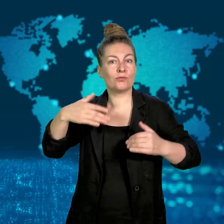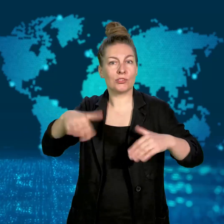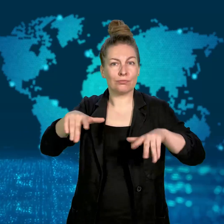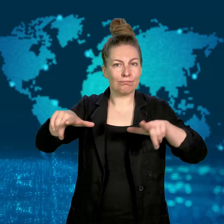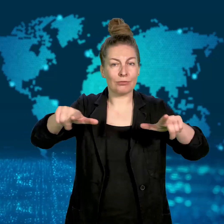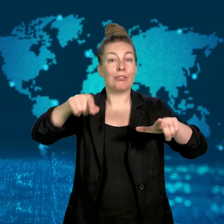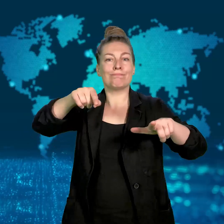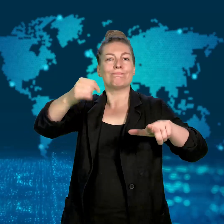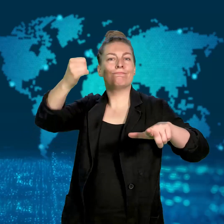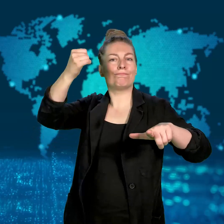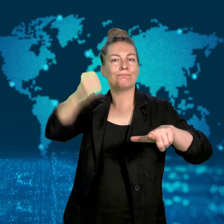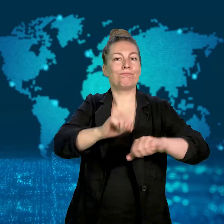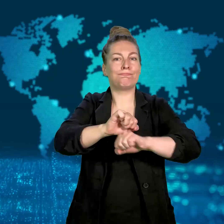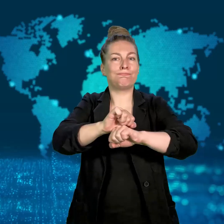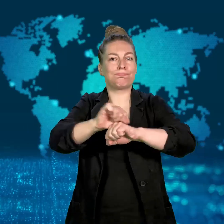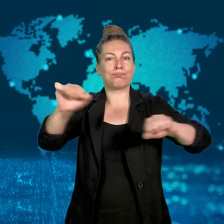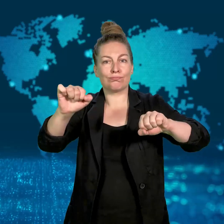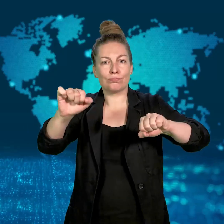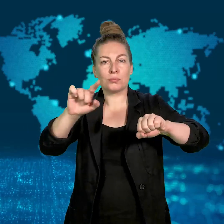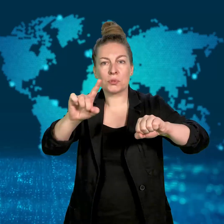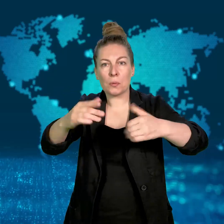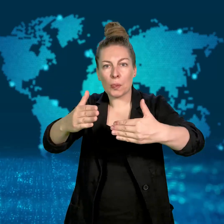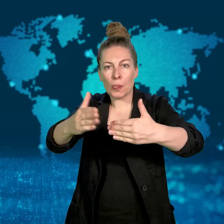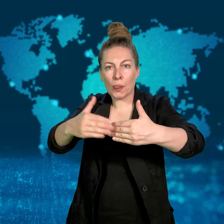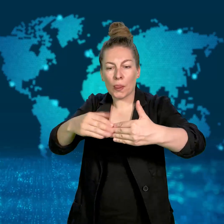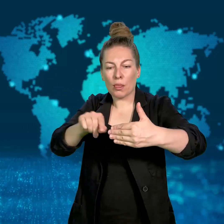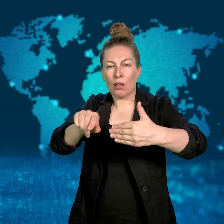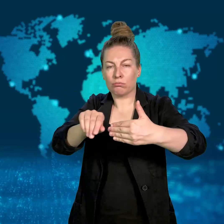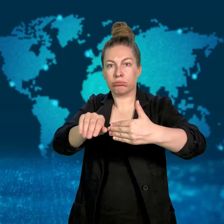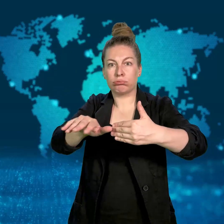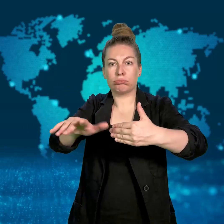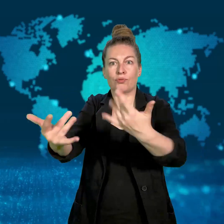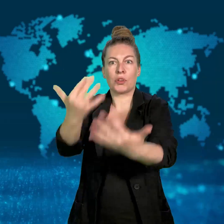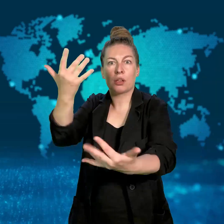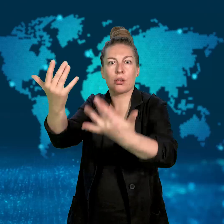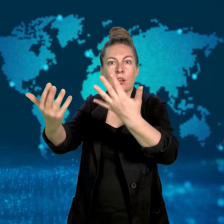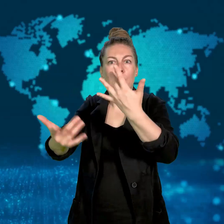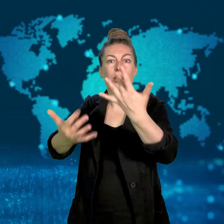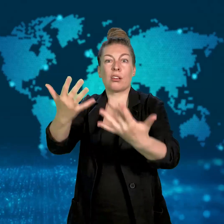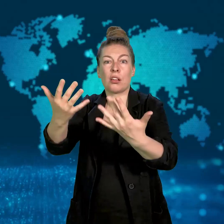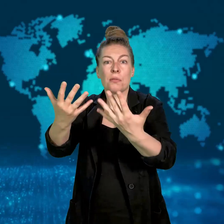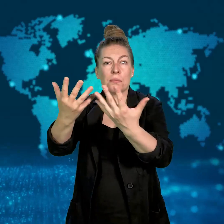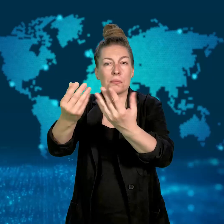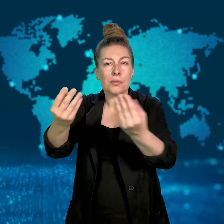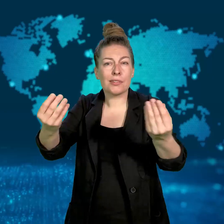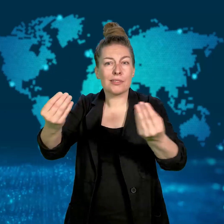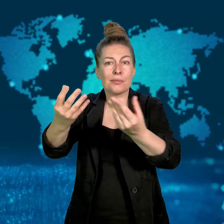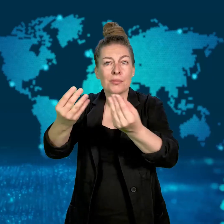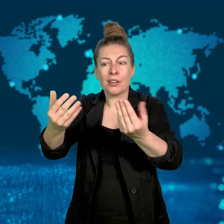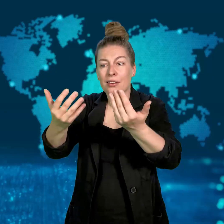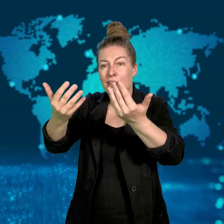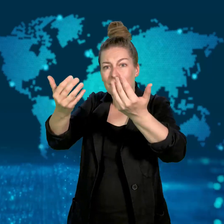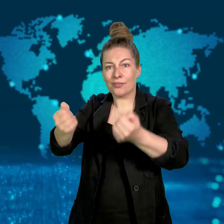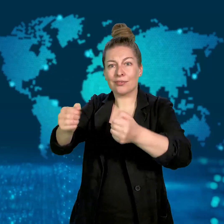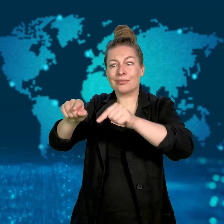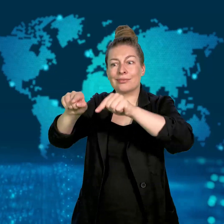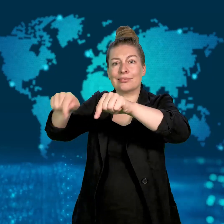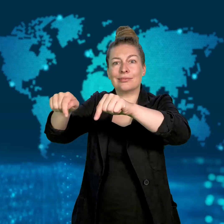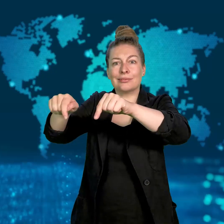but a fire subsequently broke out nearby, killing many Palestinian civilians.